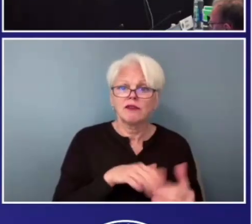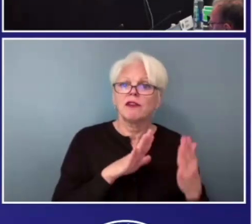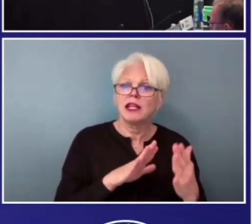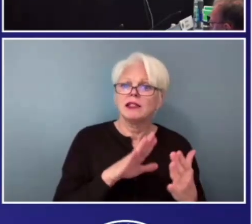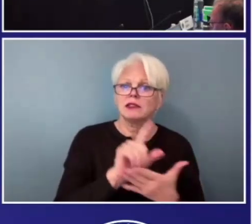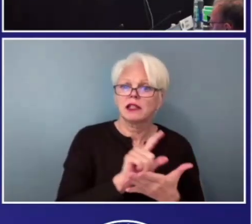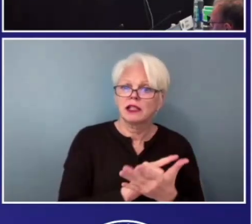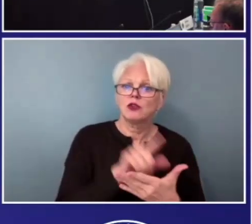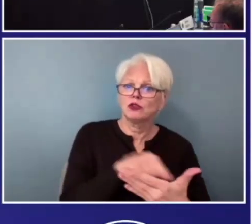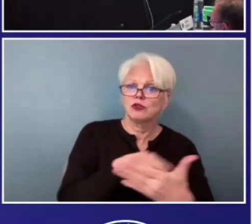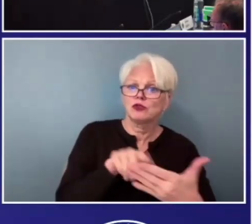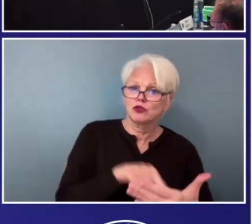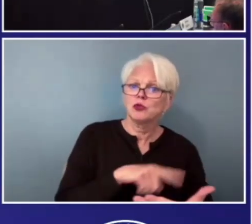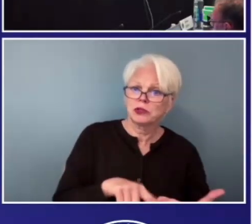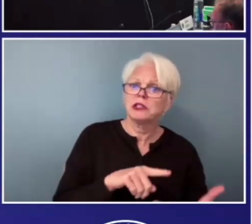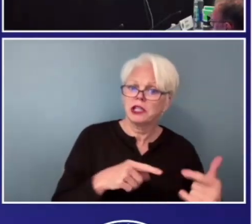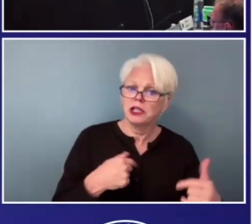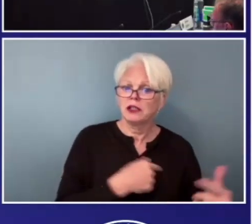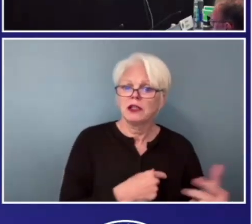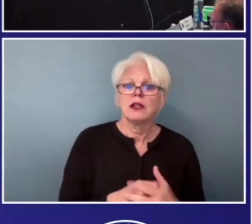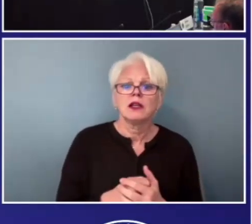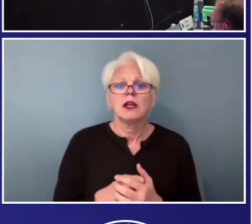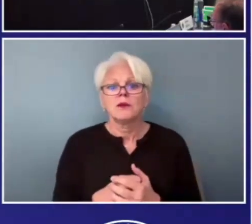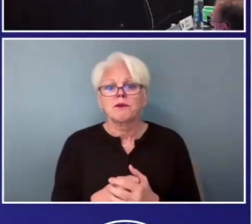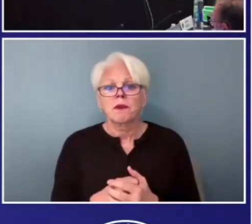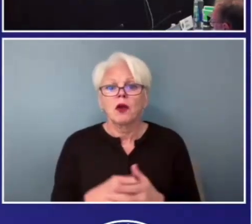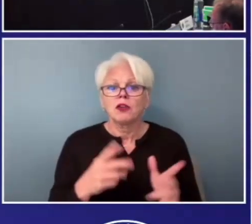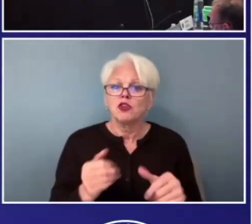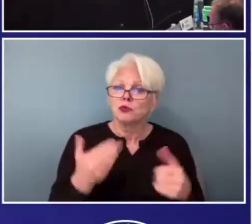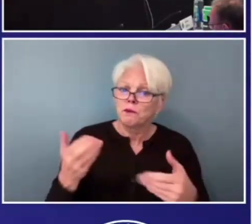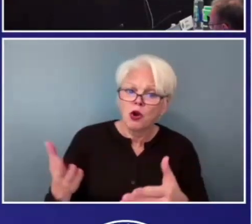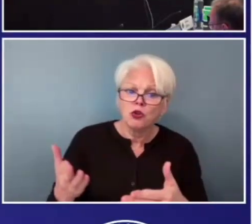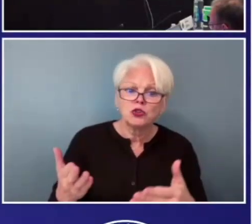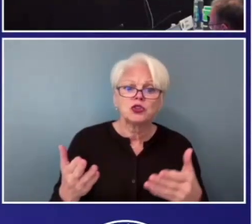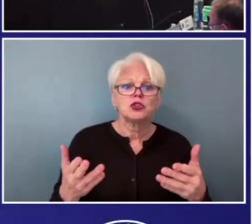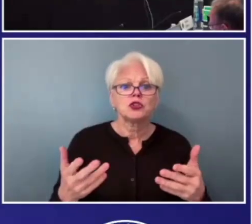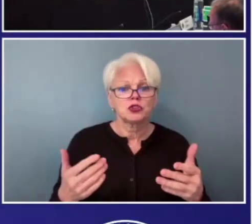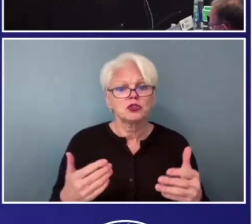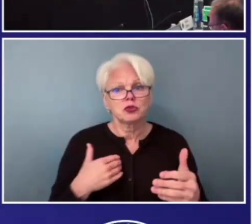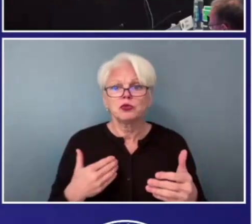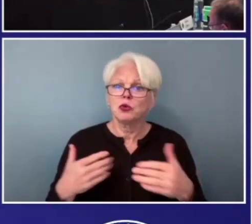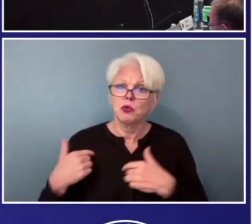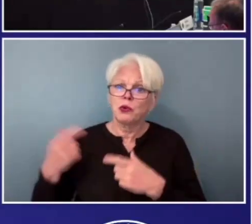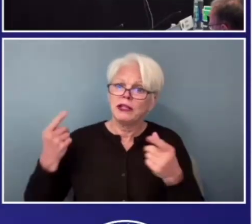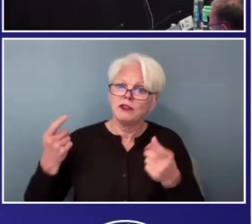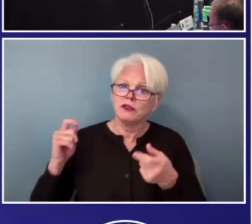Right? We added the PhD today to the clinical psychology and made other changes